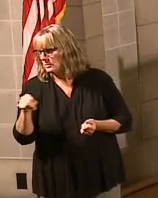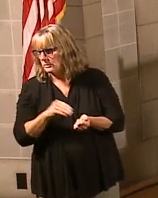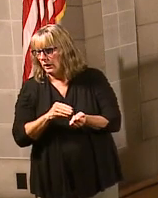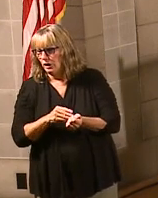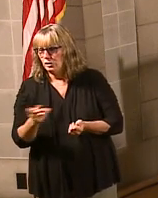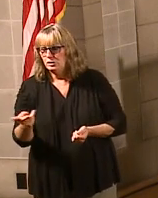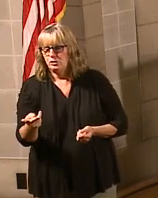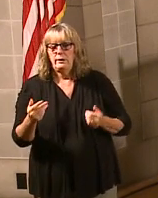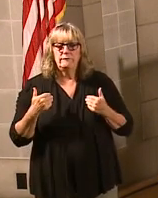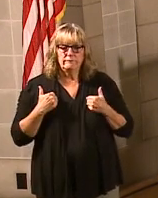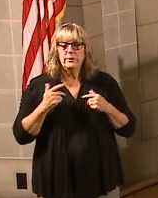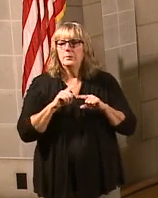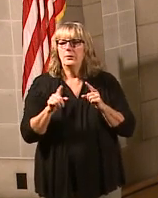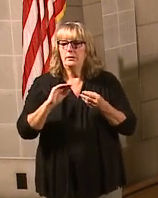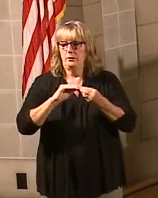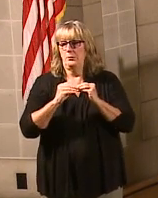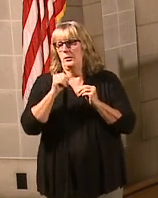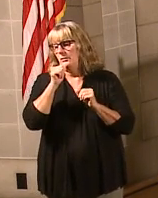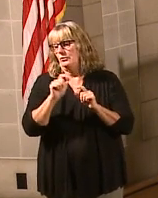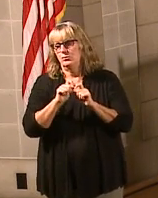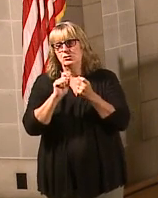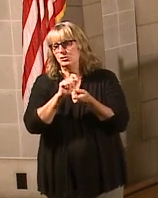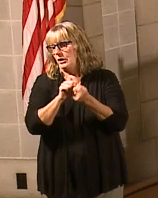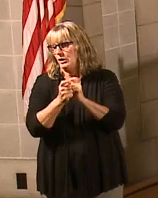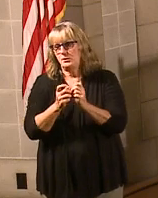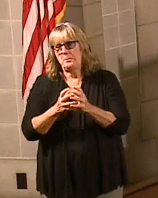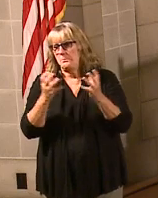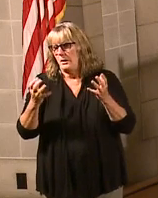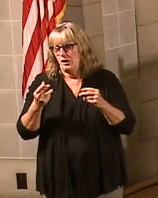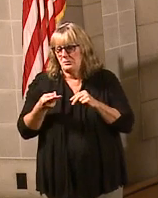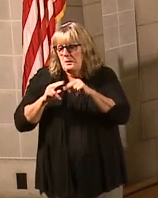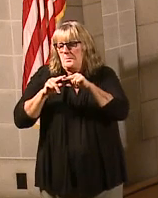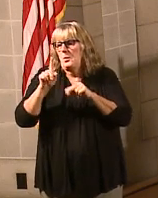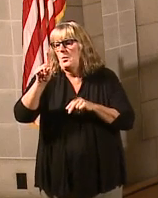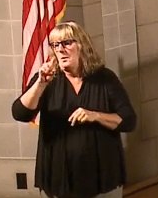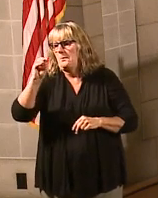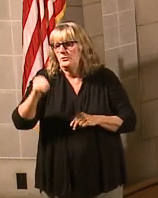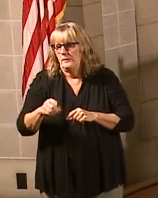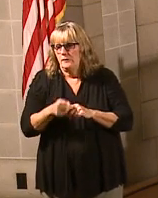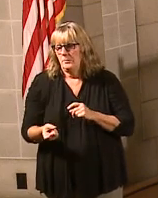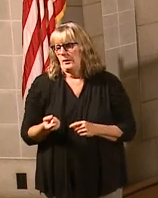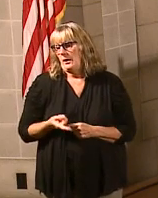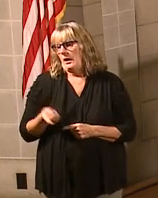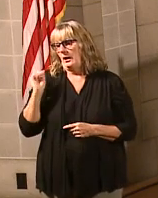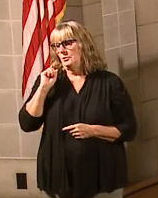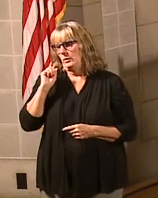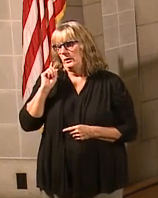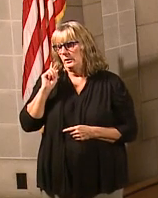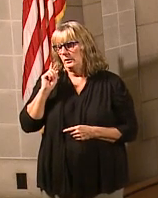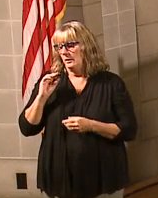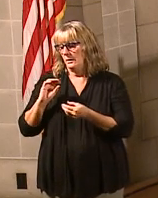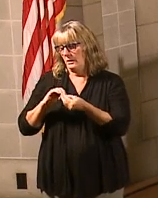BE ROUGHLY THE SAME NUMBERS AS